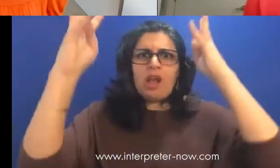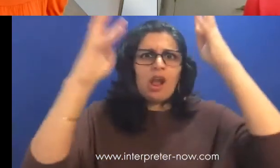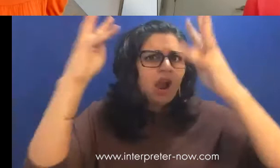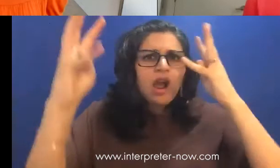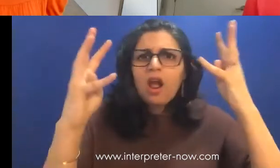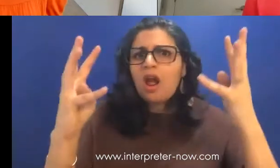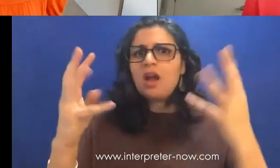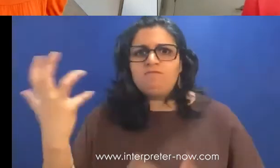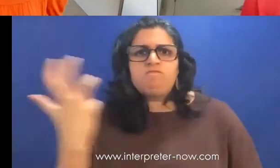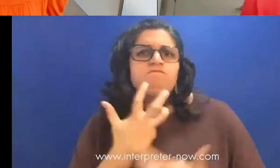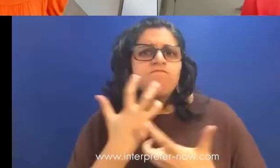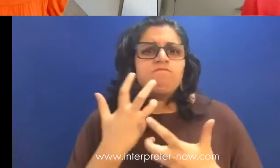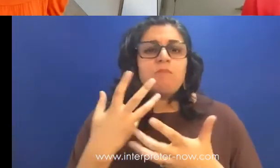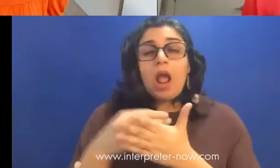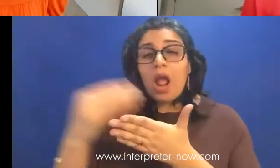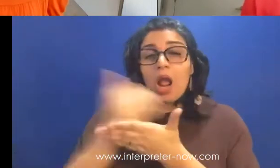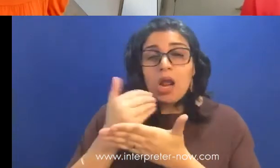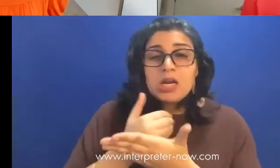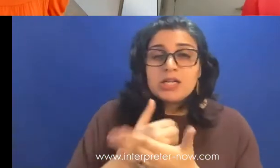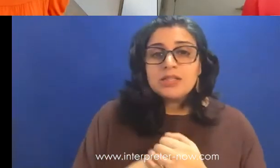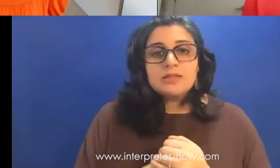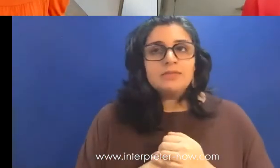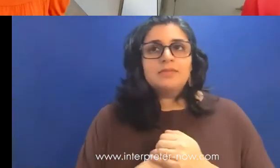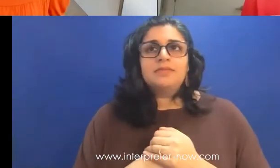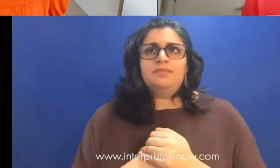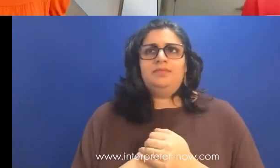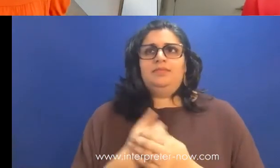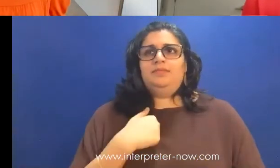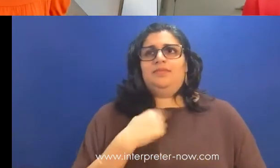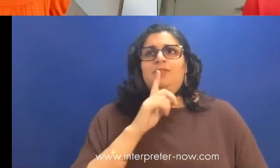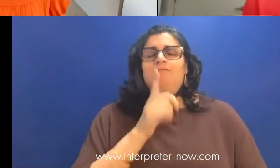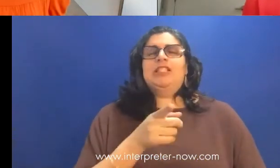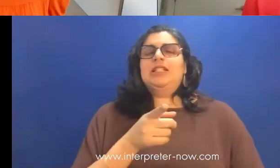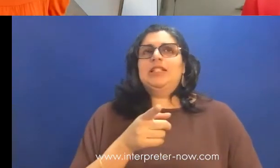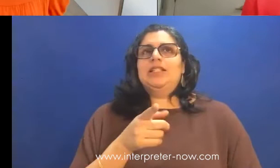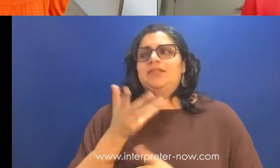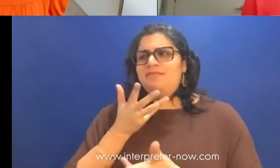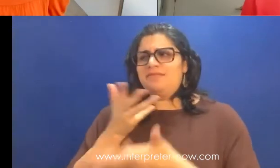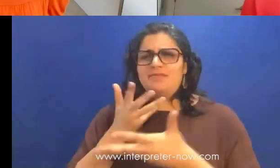It is very lucrative for sure in how I was really in my daily interactions, recognizing